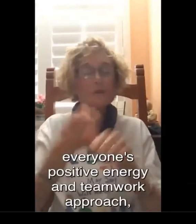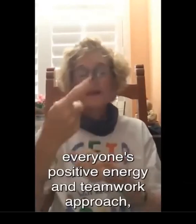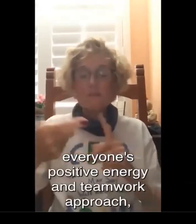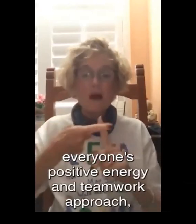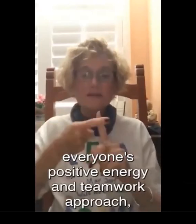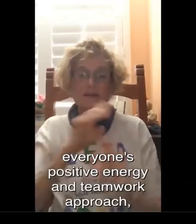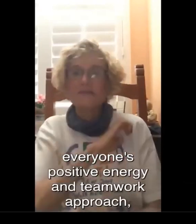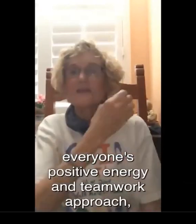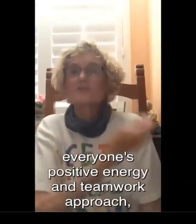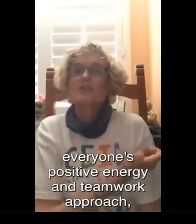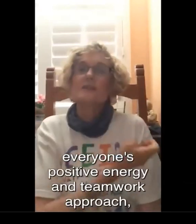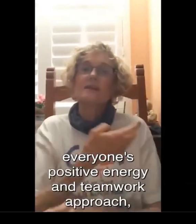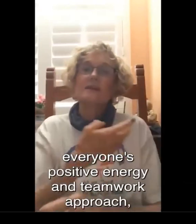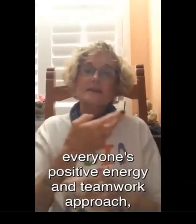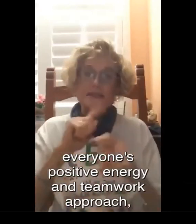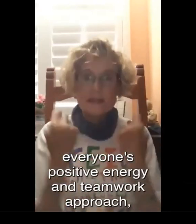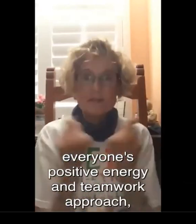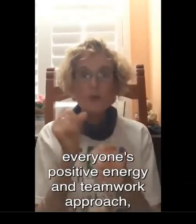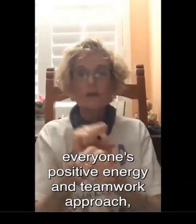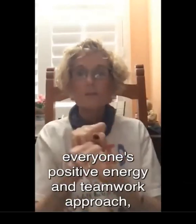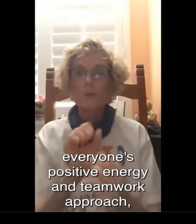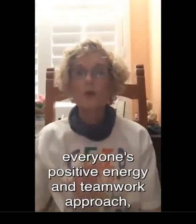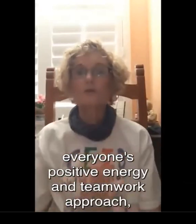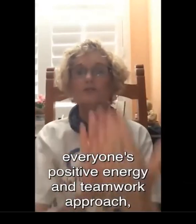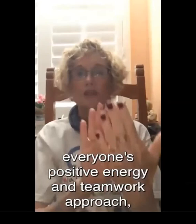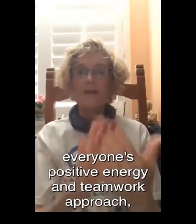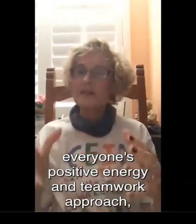everyone's positive energy and teamwork approach,